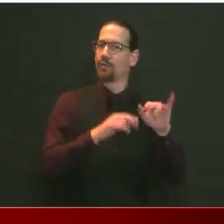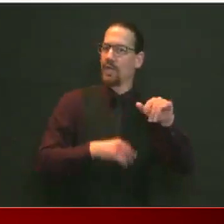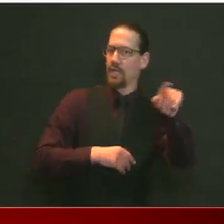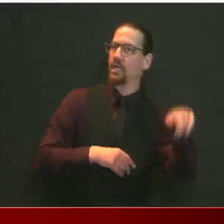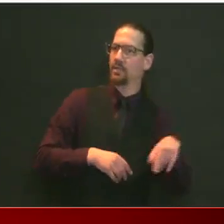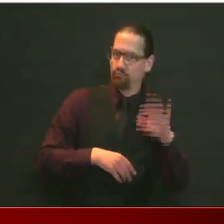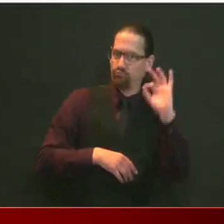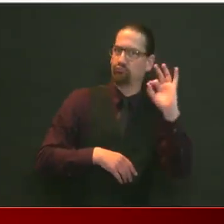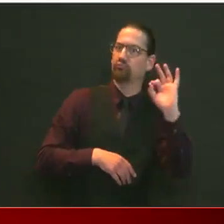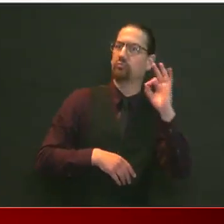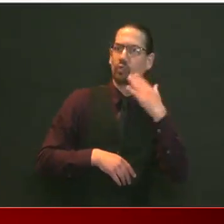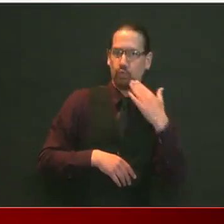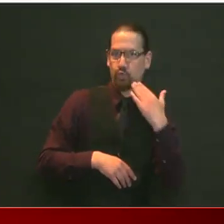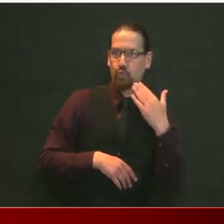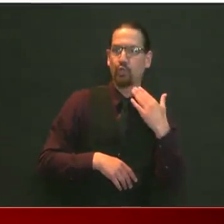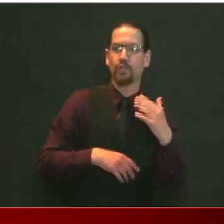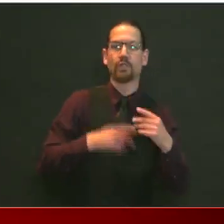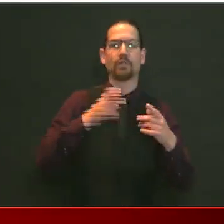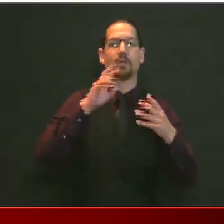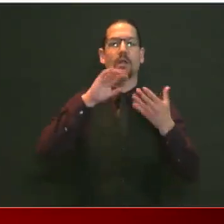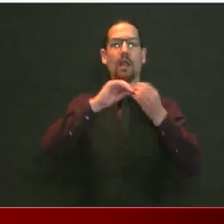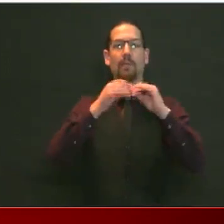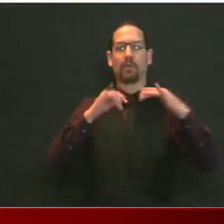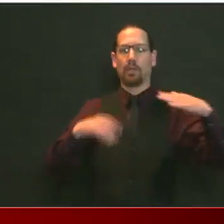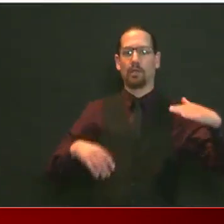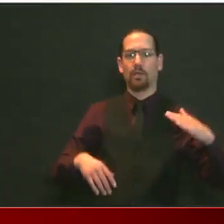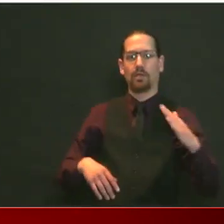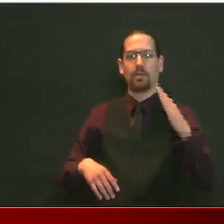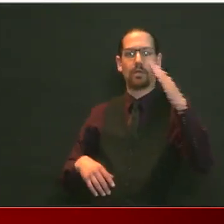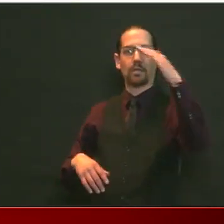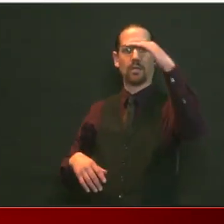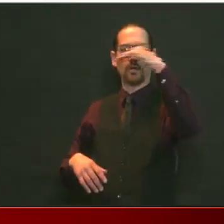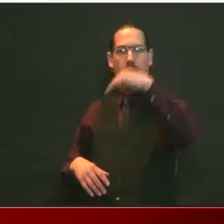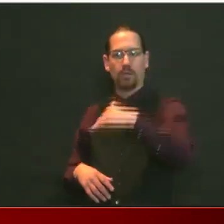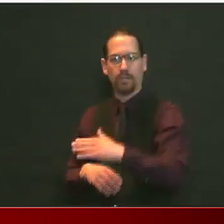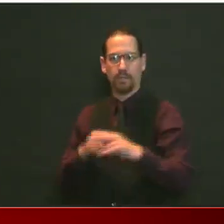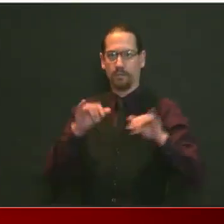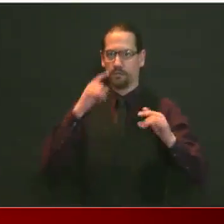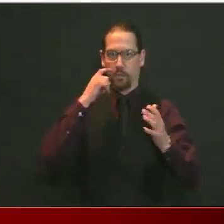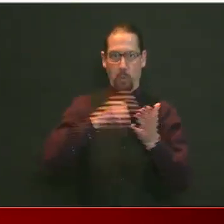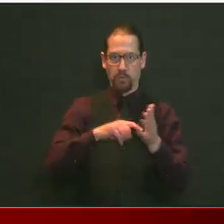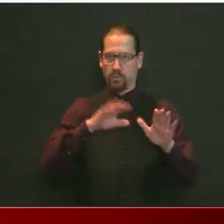RULES. SO I LOOK AT THOSE NUMBERS AND I LOOK AT OUR CURVE AND I THINK